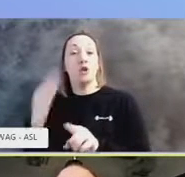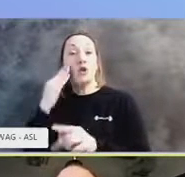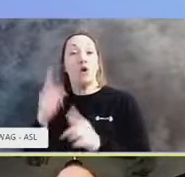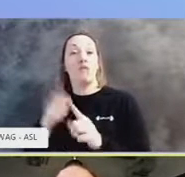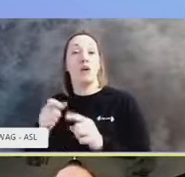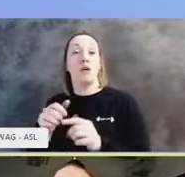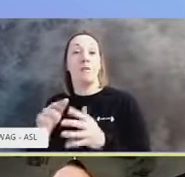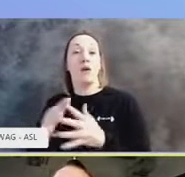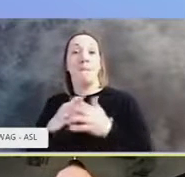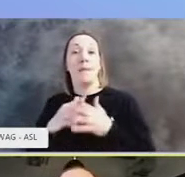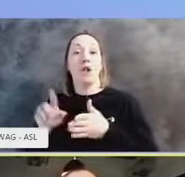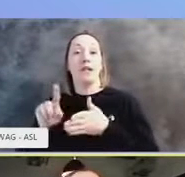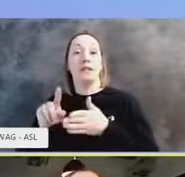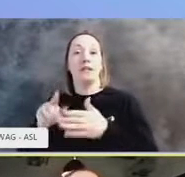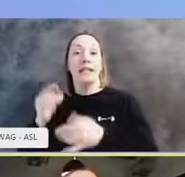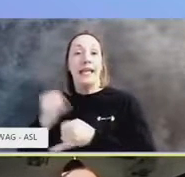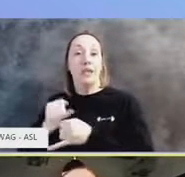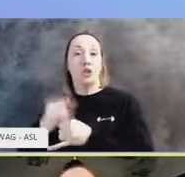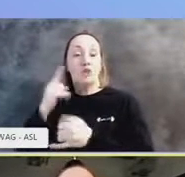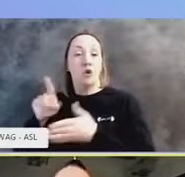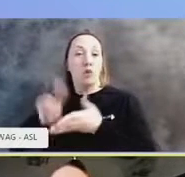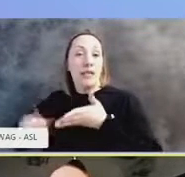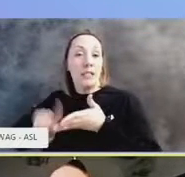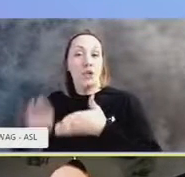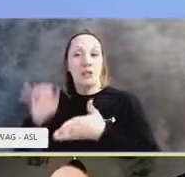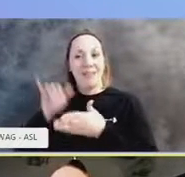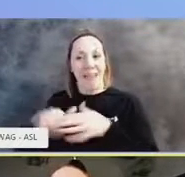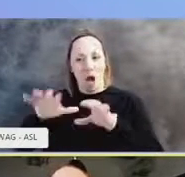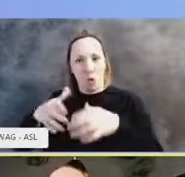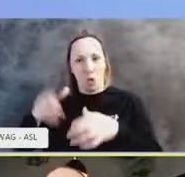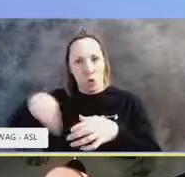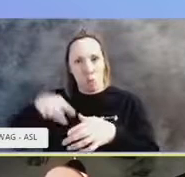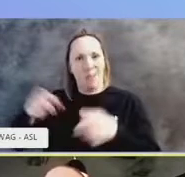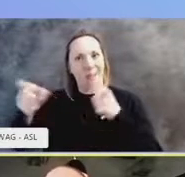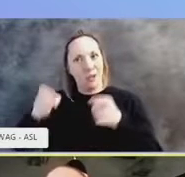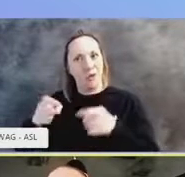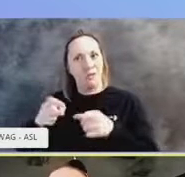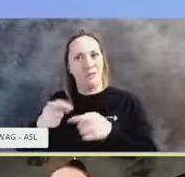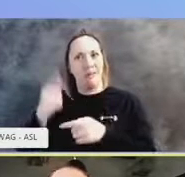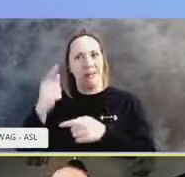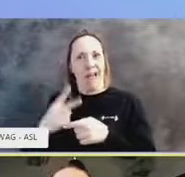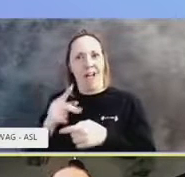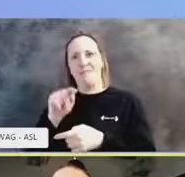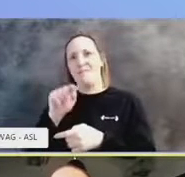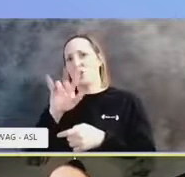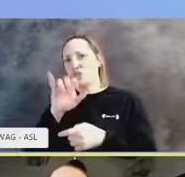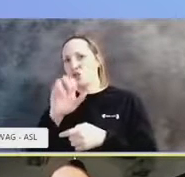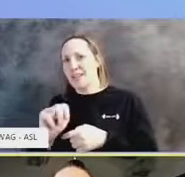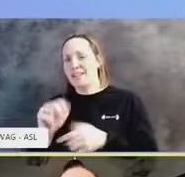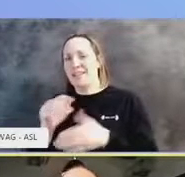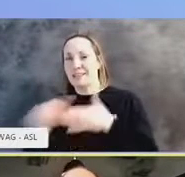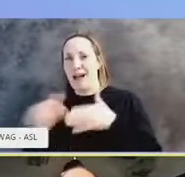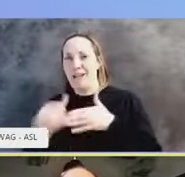four. That's already a significant number We also of people. know from the American institute for research that